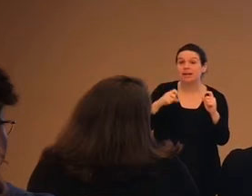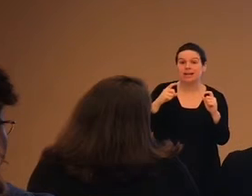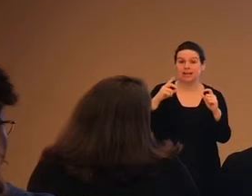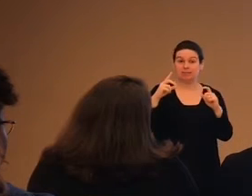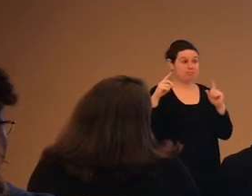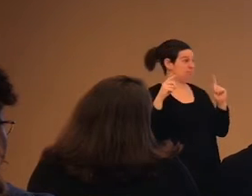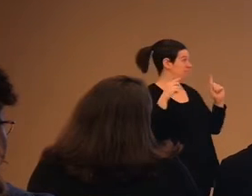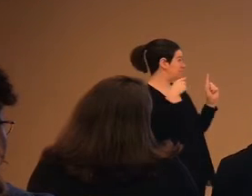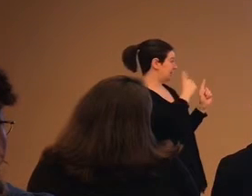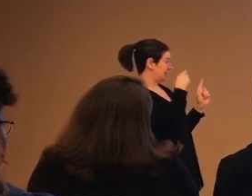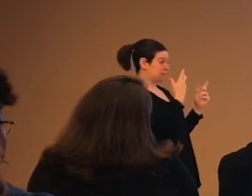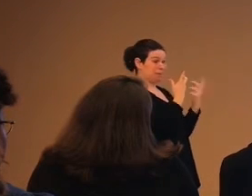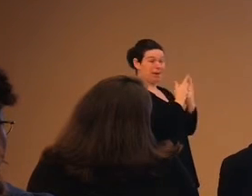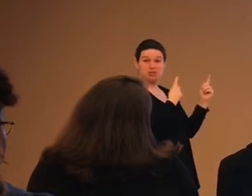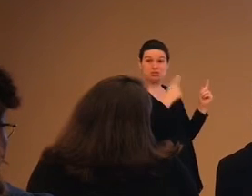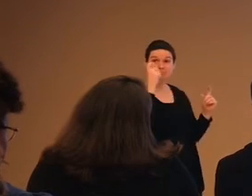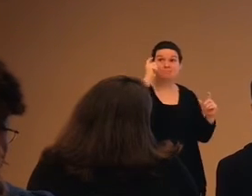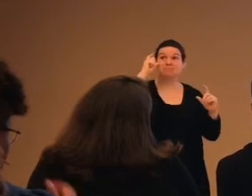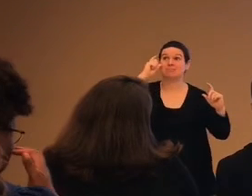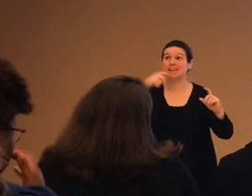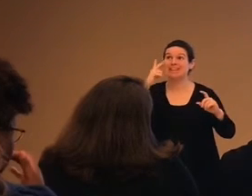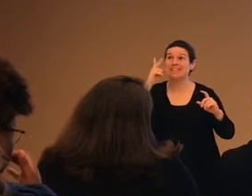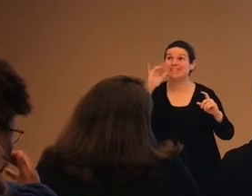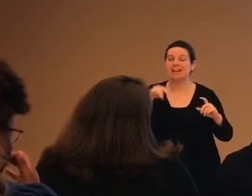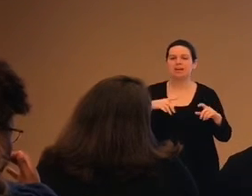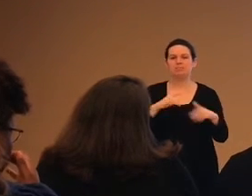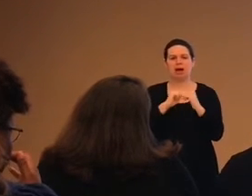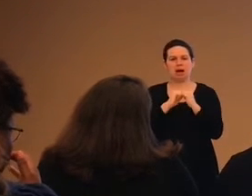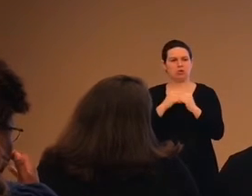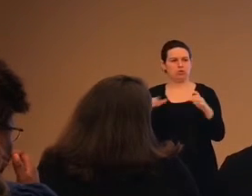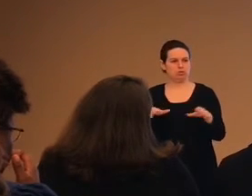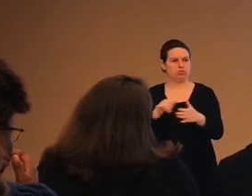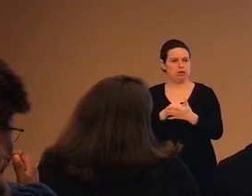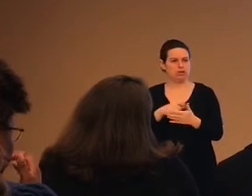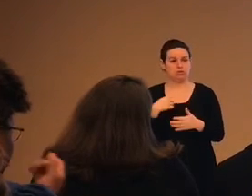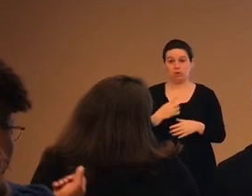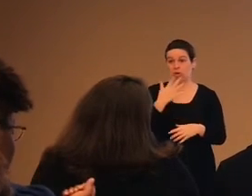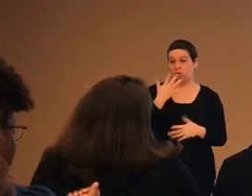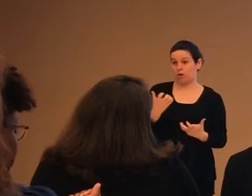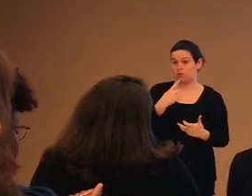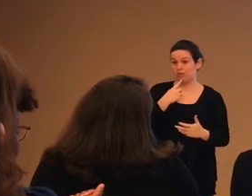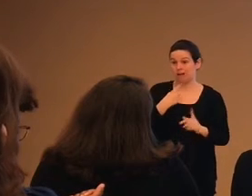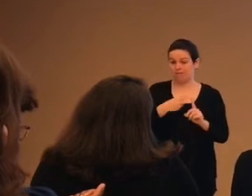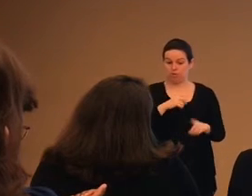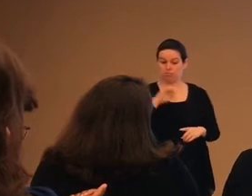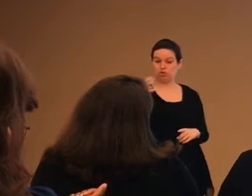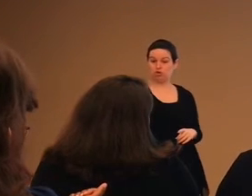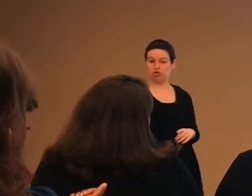Looking at the phenomenon and seeing it that way so as I like to say from Jason if I pronounced it right